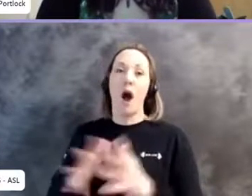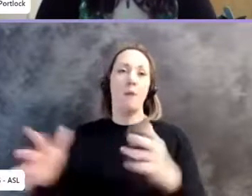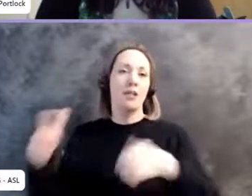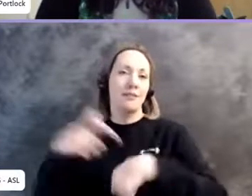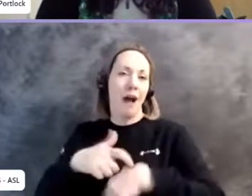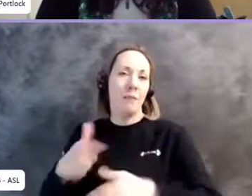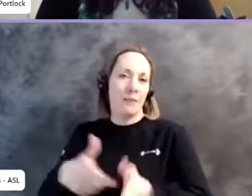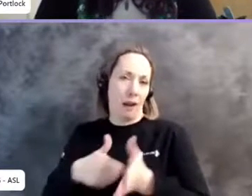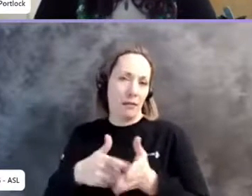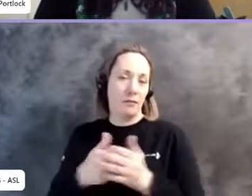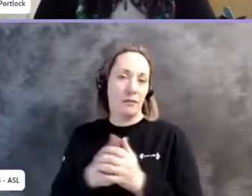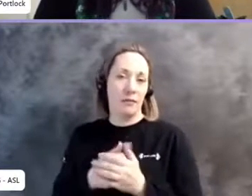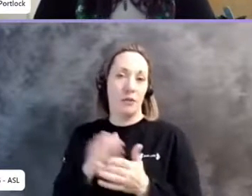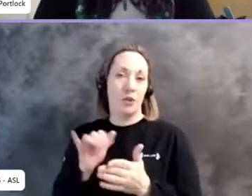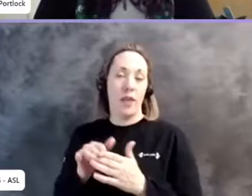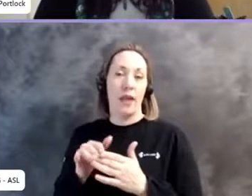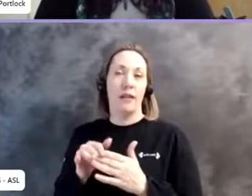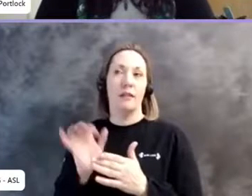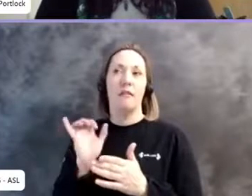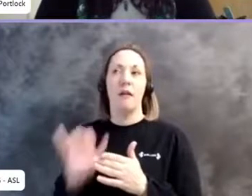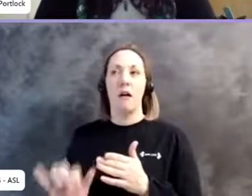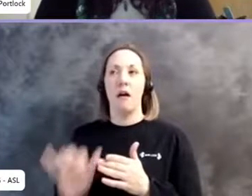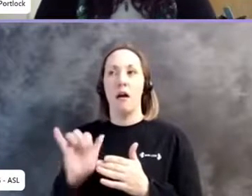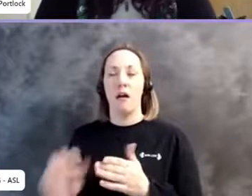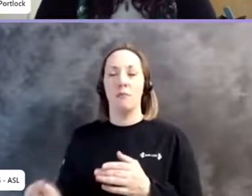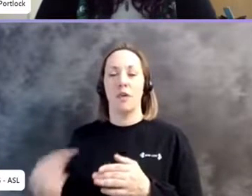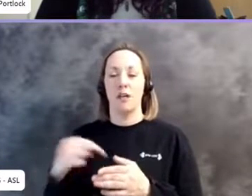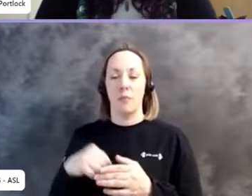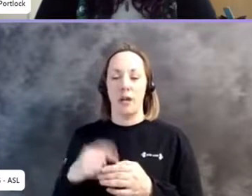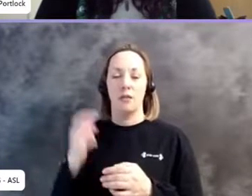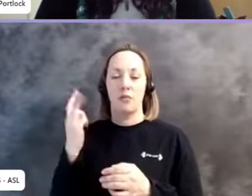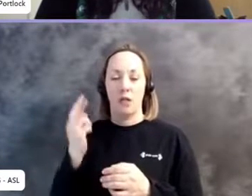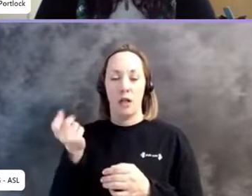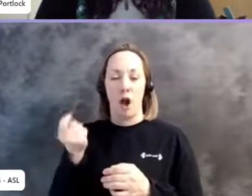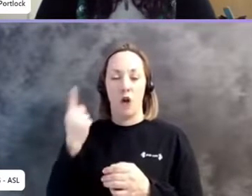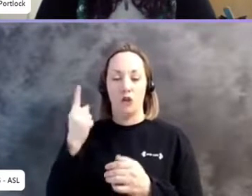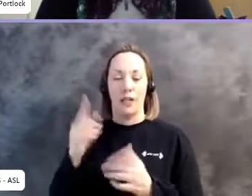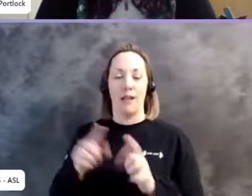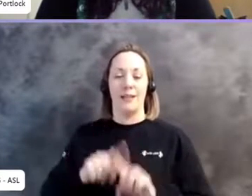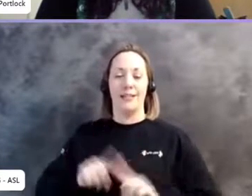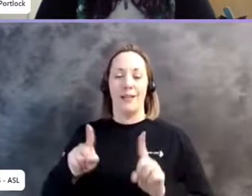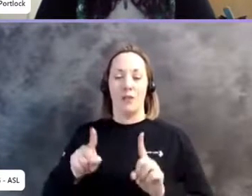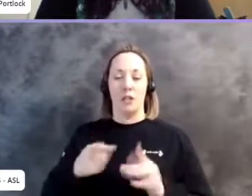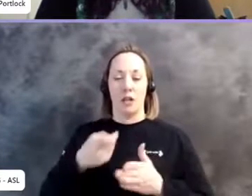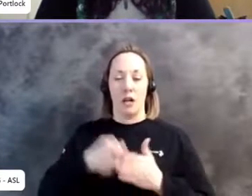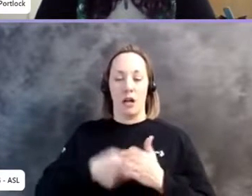kind of exclusive experience they arrived at. From their break it down and show how much each thing will take so